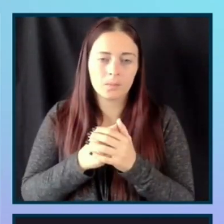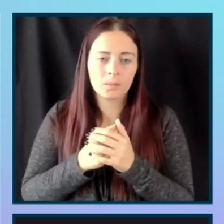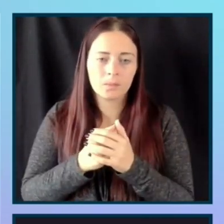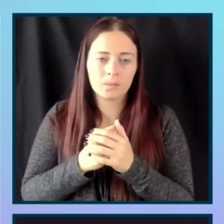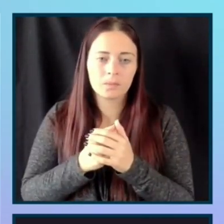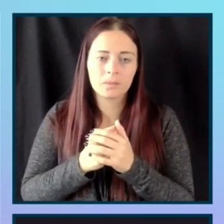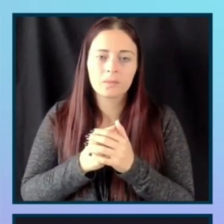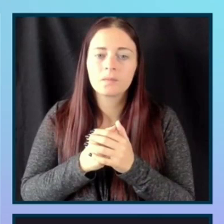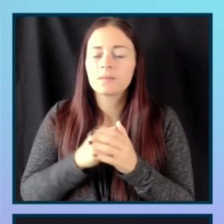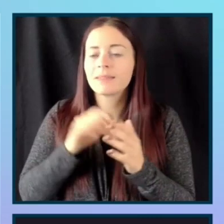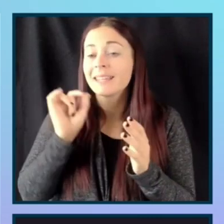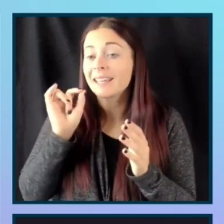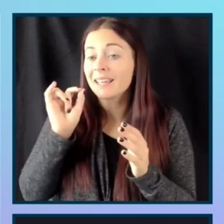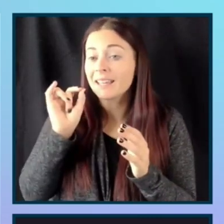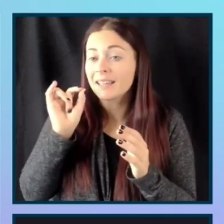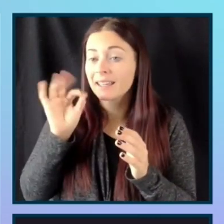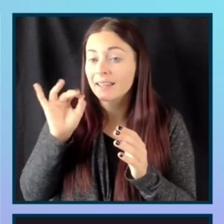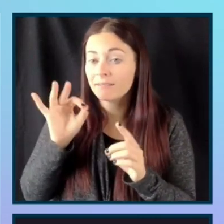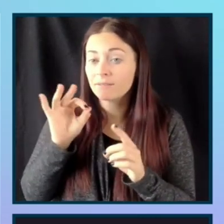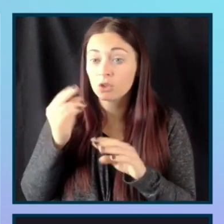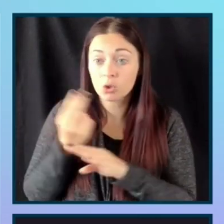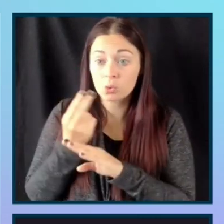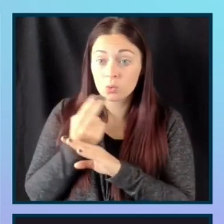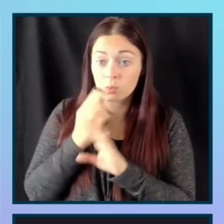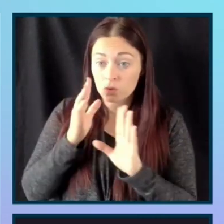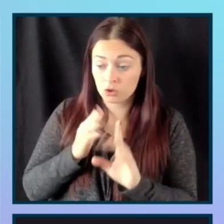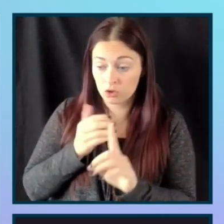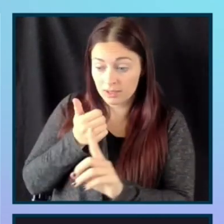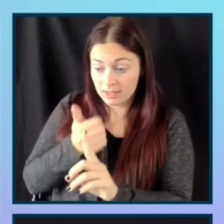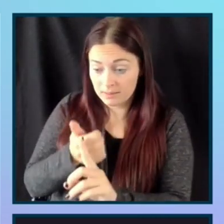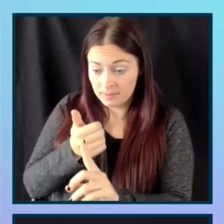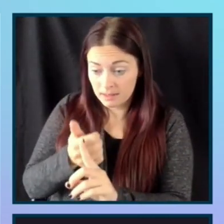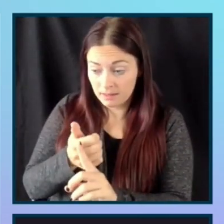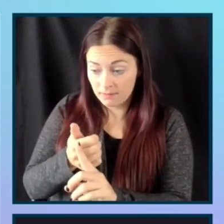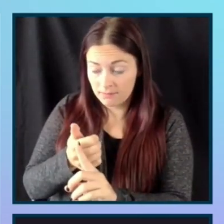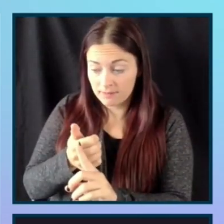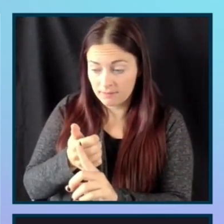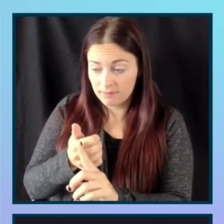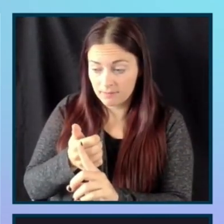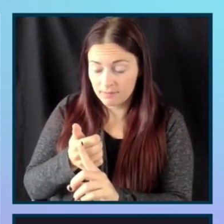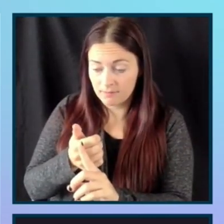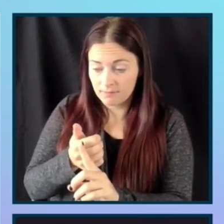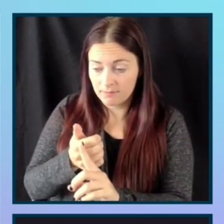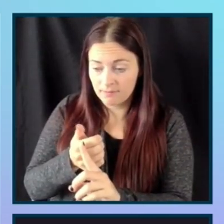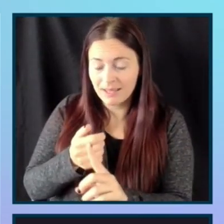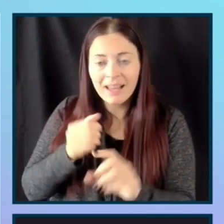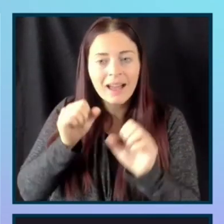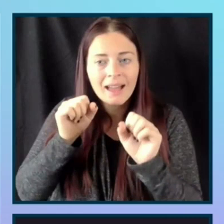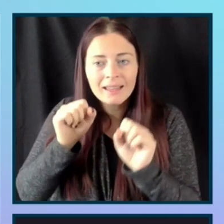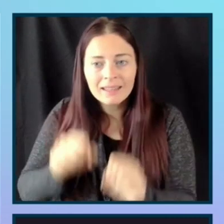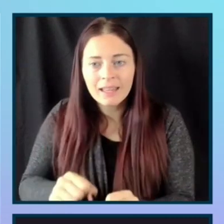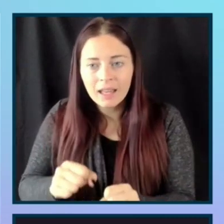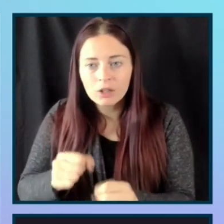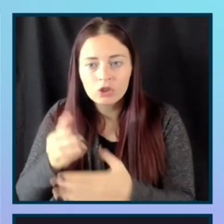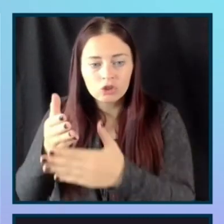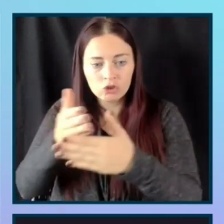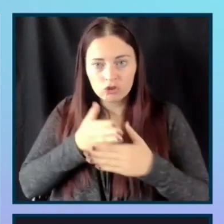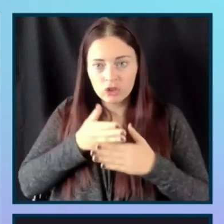So if you allow your users to raise issues on `live. To be able to feedback on live sites